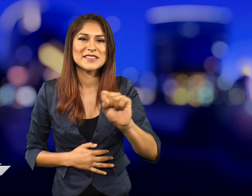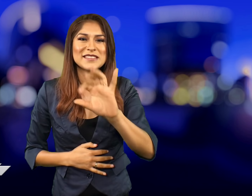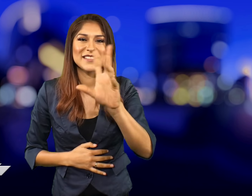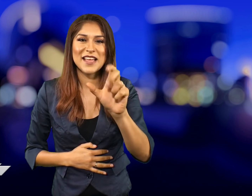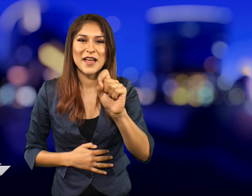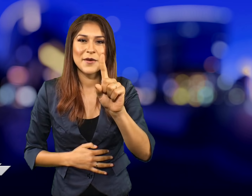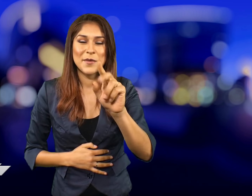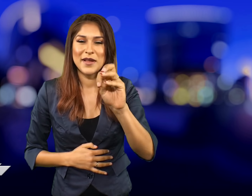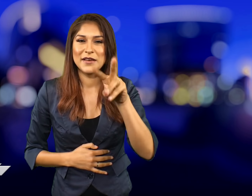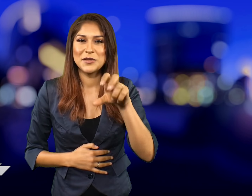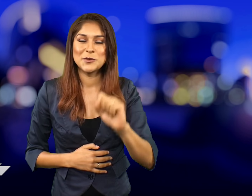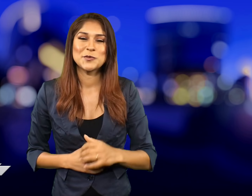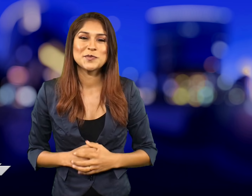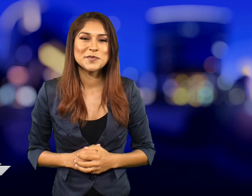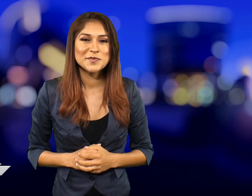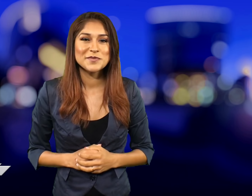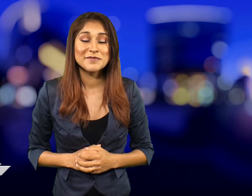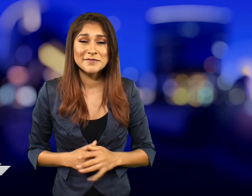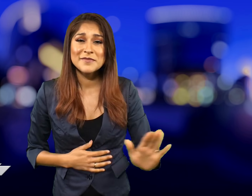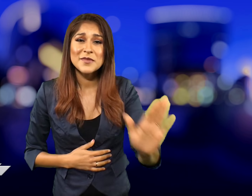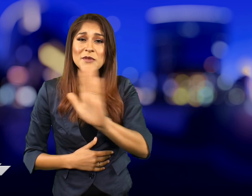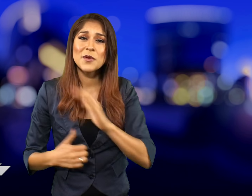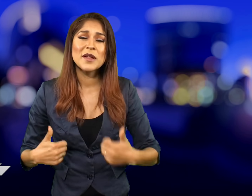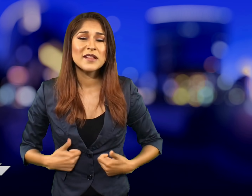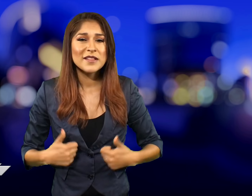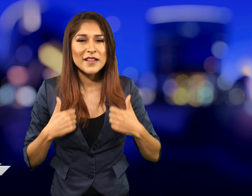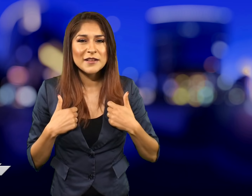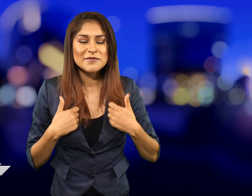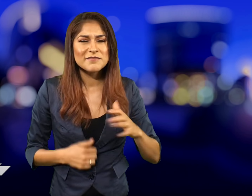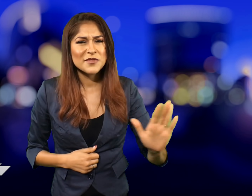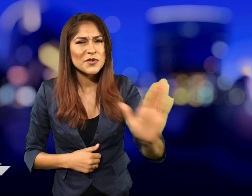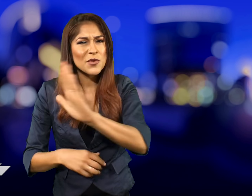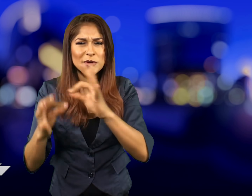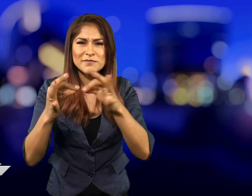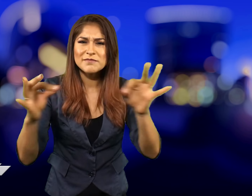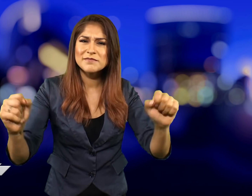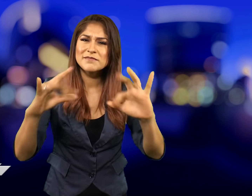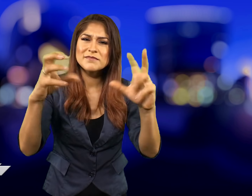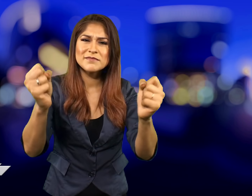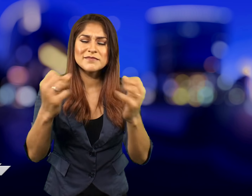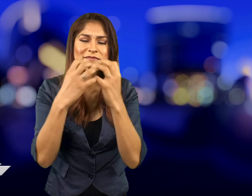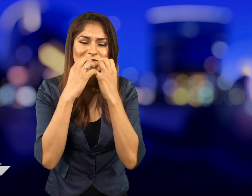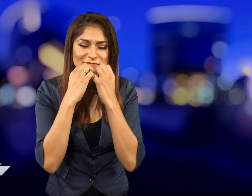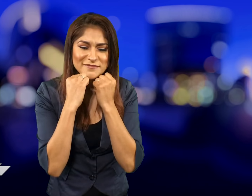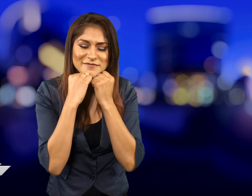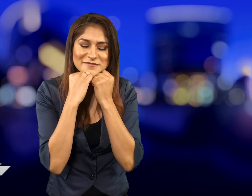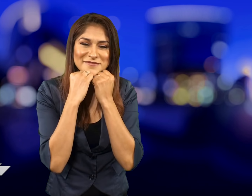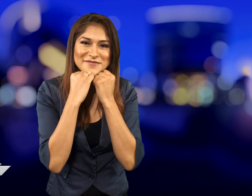Sign1News. Your life. Your language.